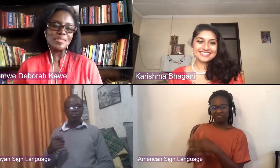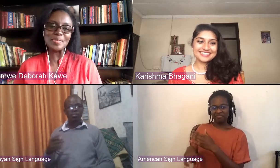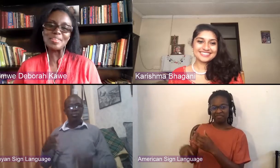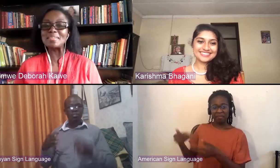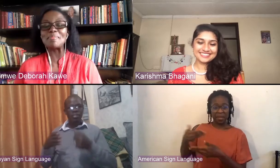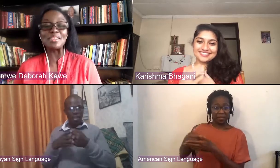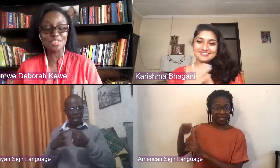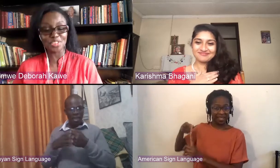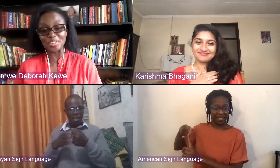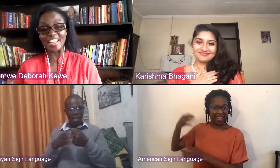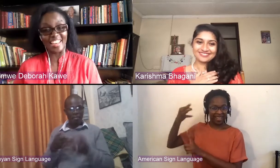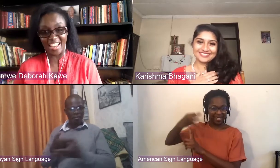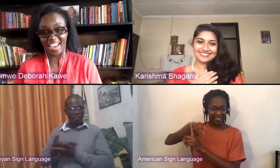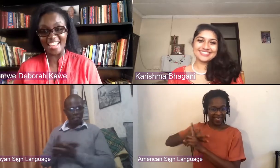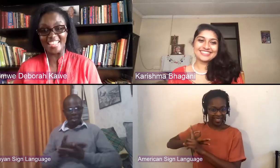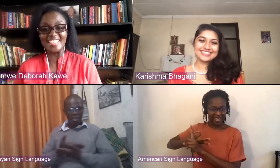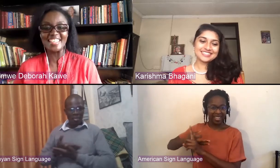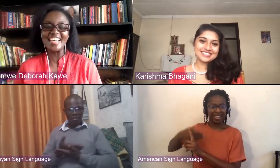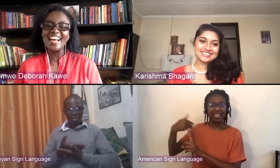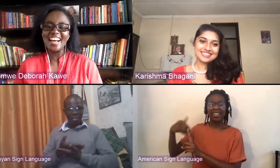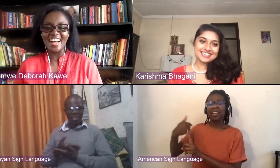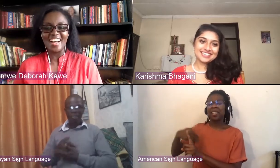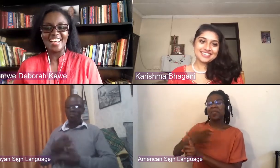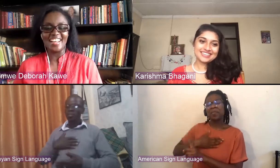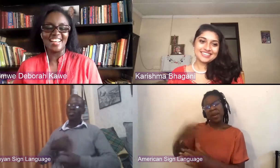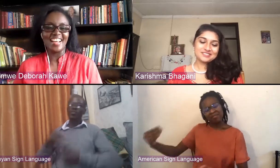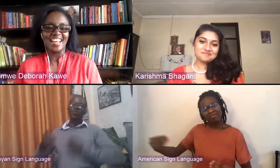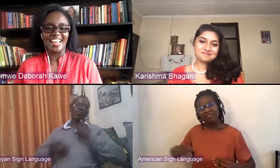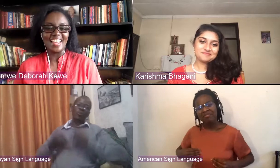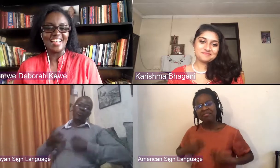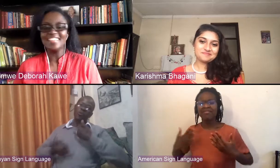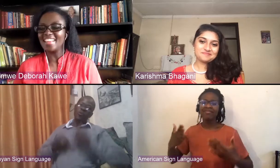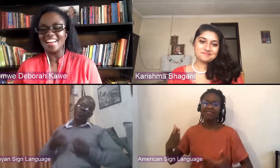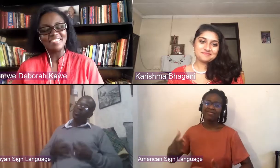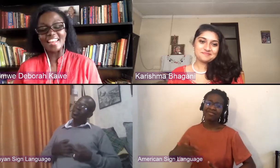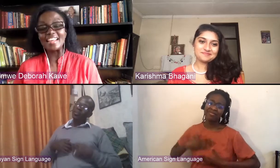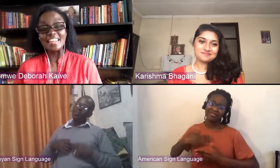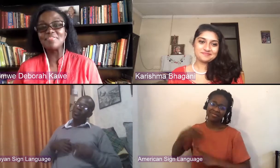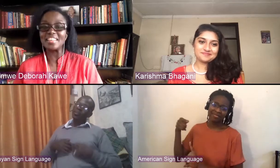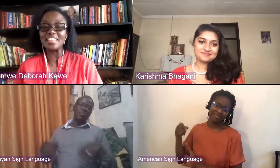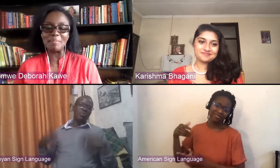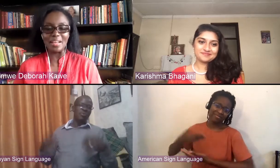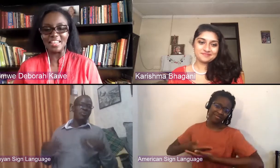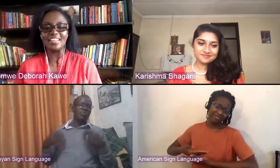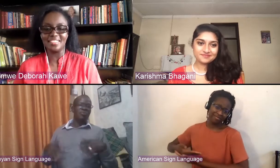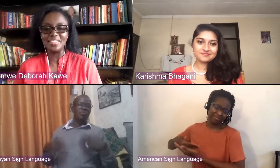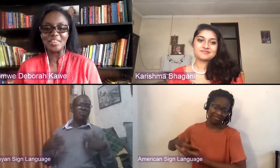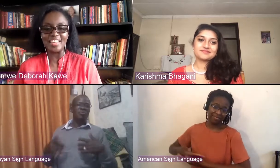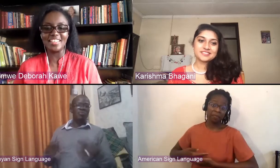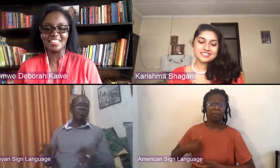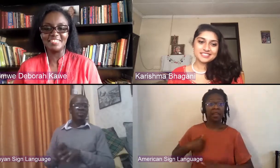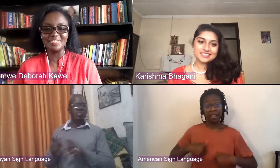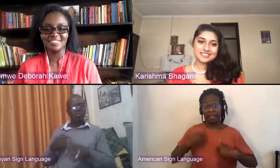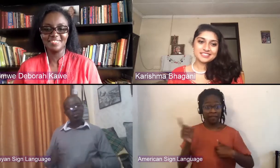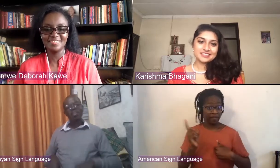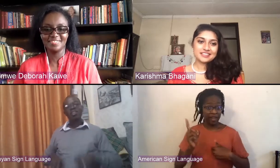who is my joy and light and yeah. And I live in Kampala, Uganda.